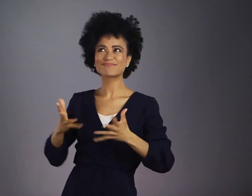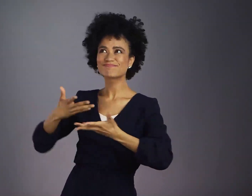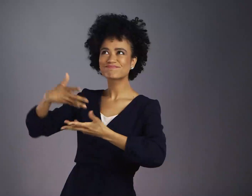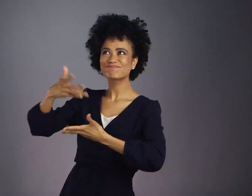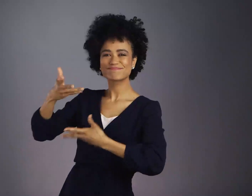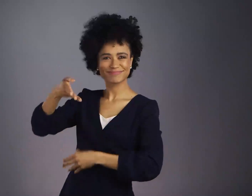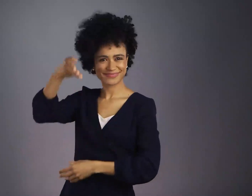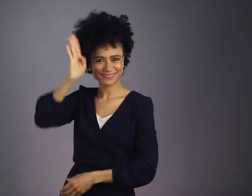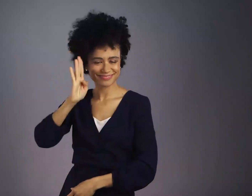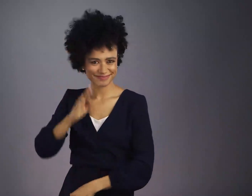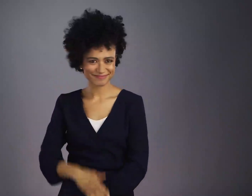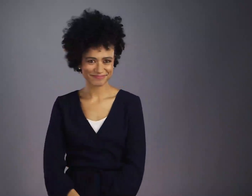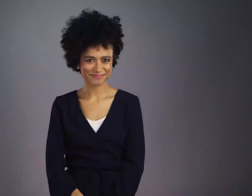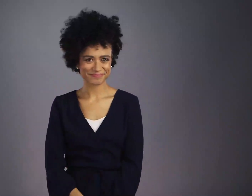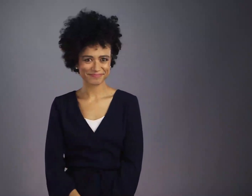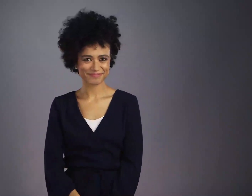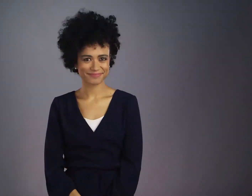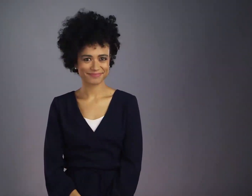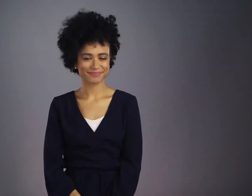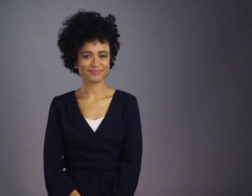when our thinking is cleared of wrong motives.